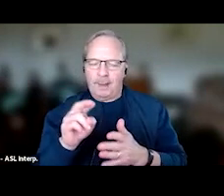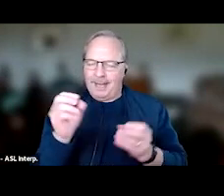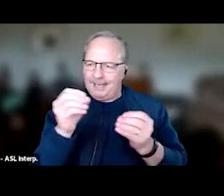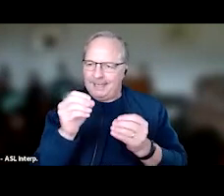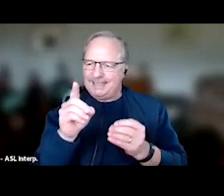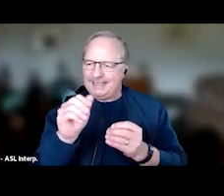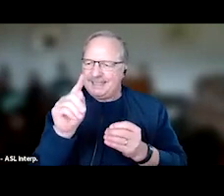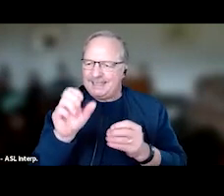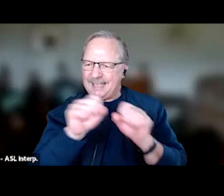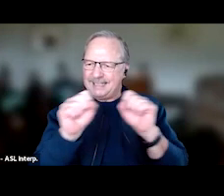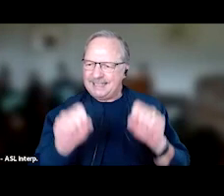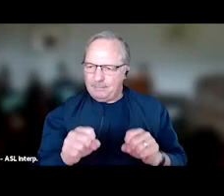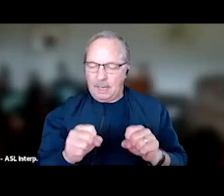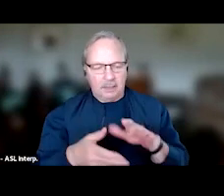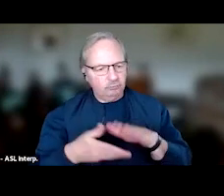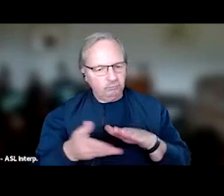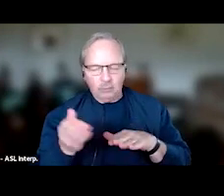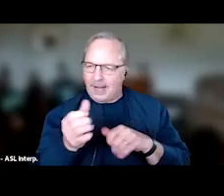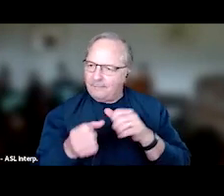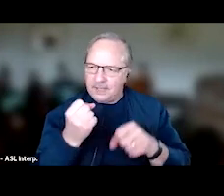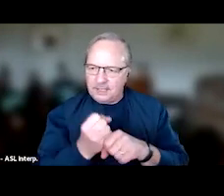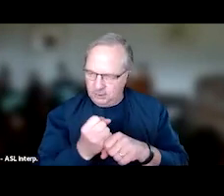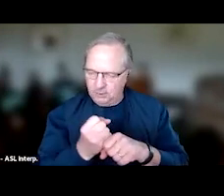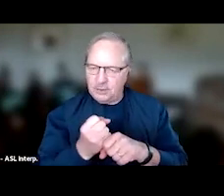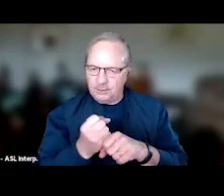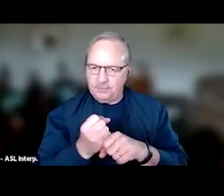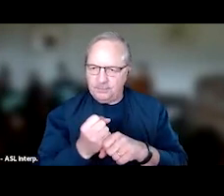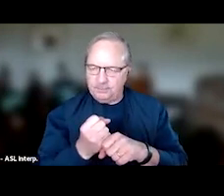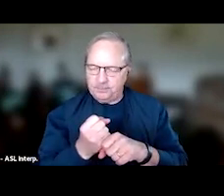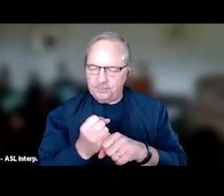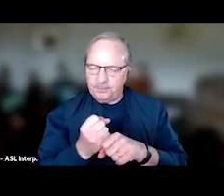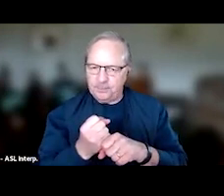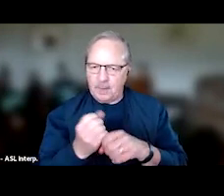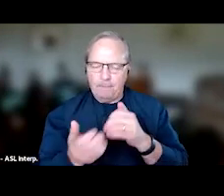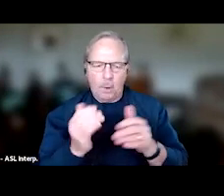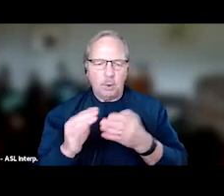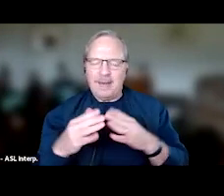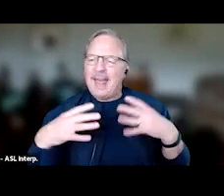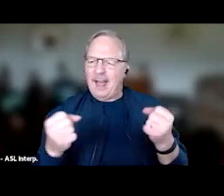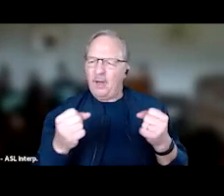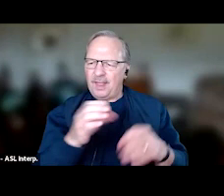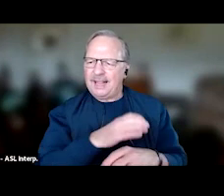that's run every year. And most community health clinics, that is a very easy...